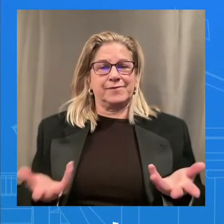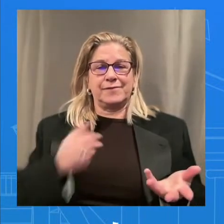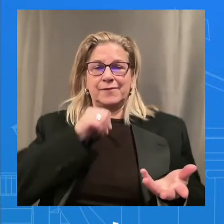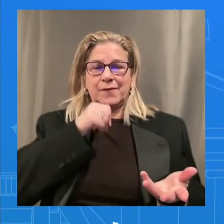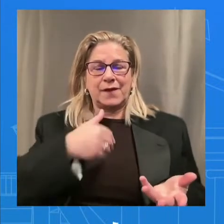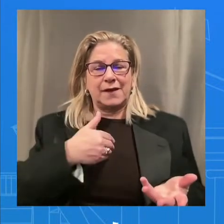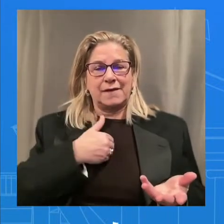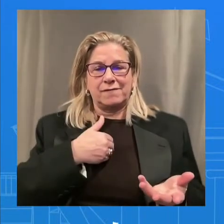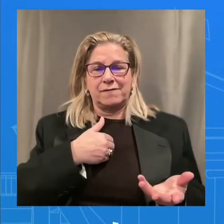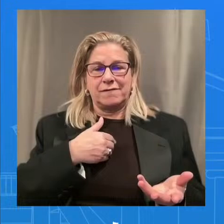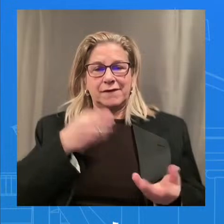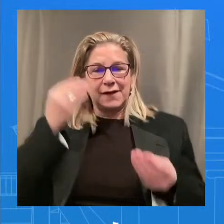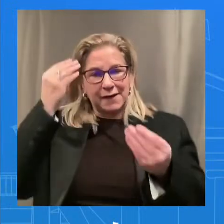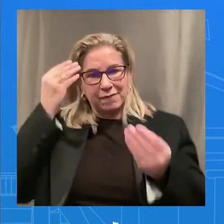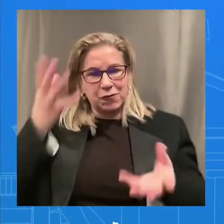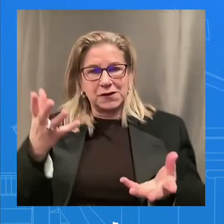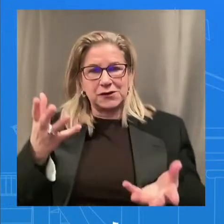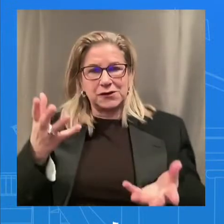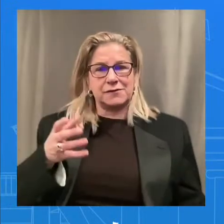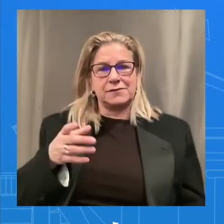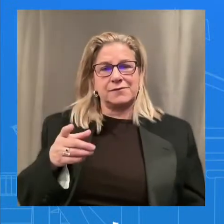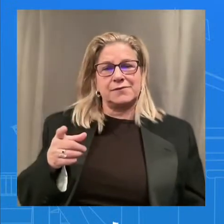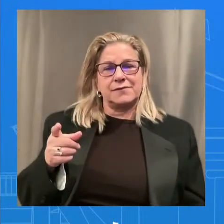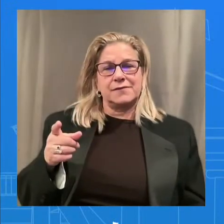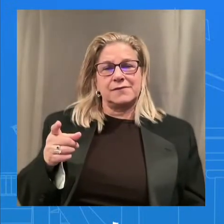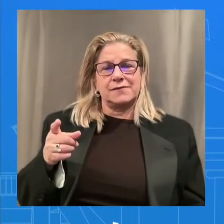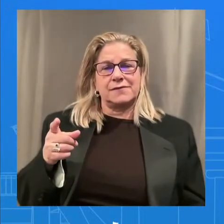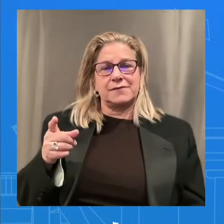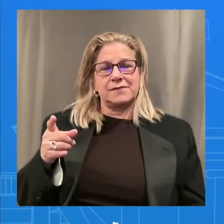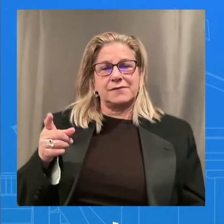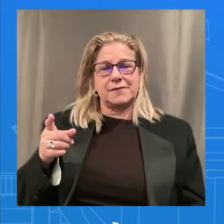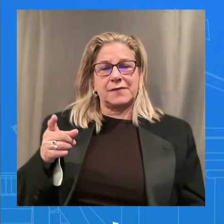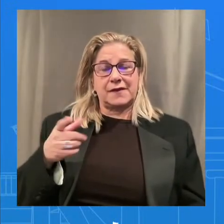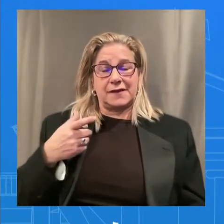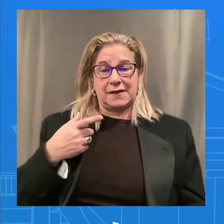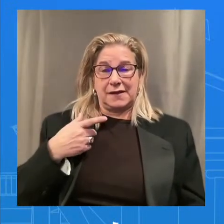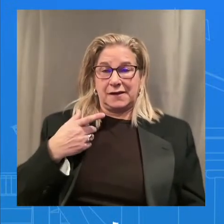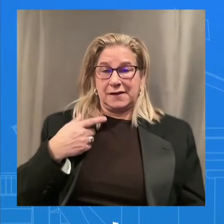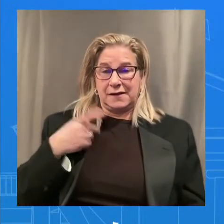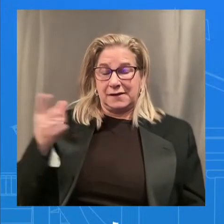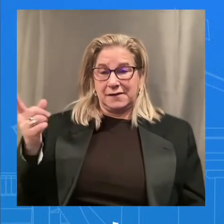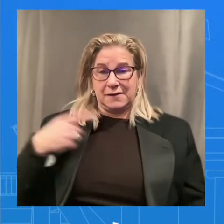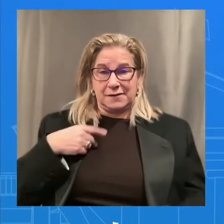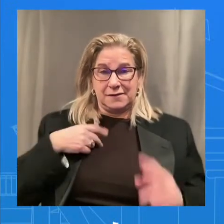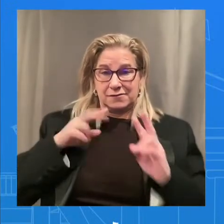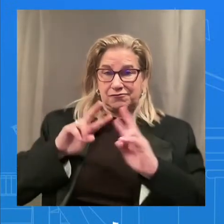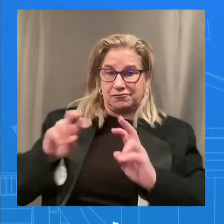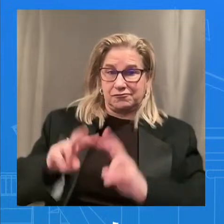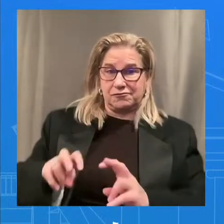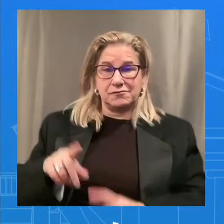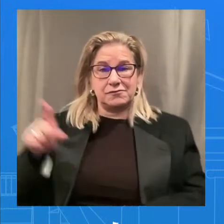which is combined with our best assessment, of the answer to that question. We have a good sense, we believe, with respect to the Americans,